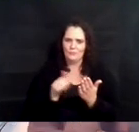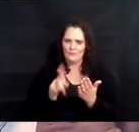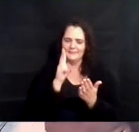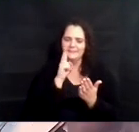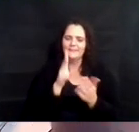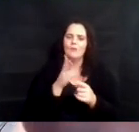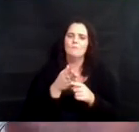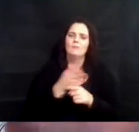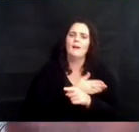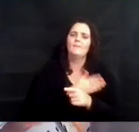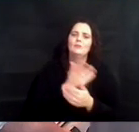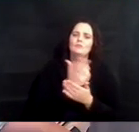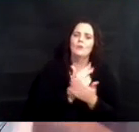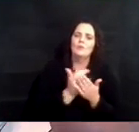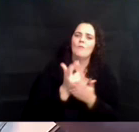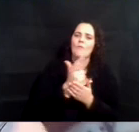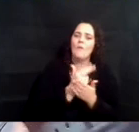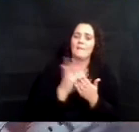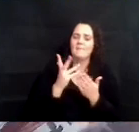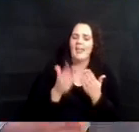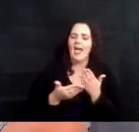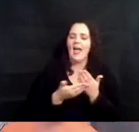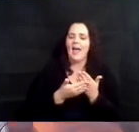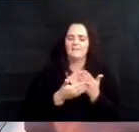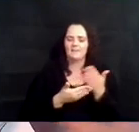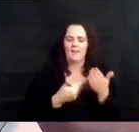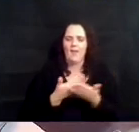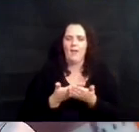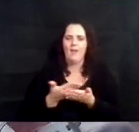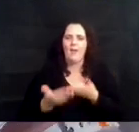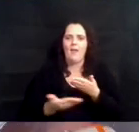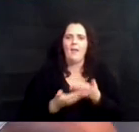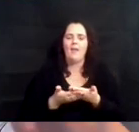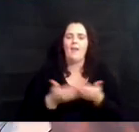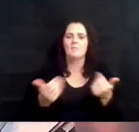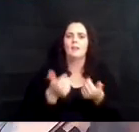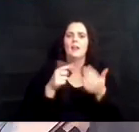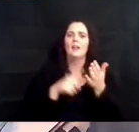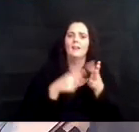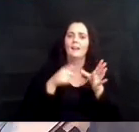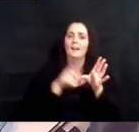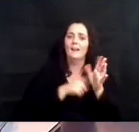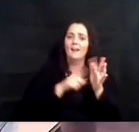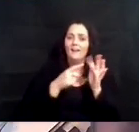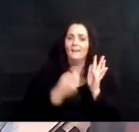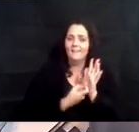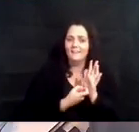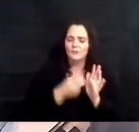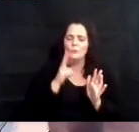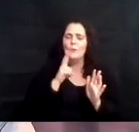It’s that you're seeing this layering, you get the illusion of motion but then you're seeing all of the previous drawing.